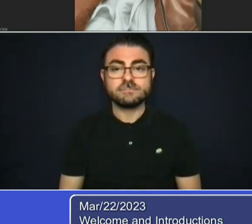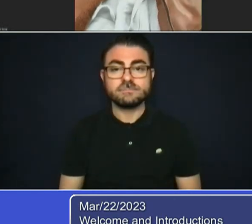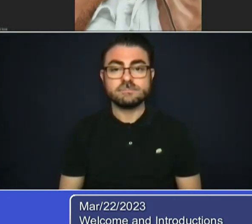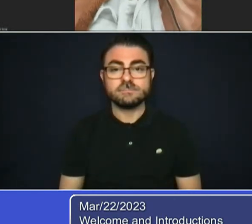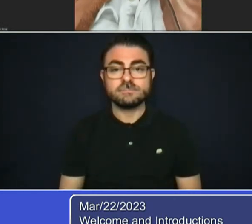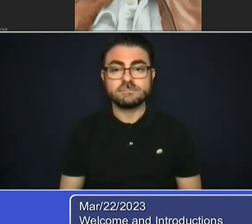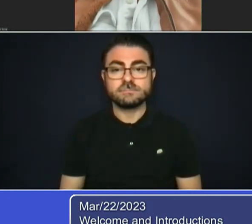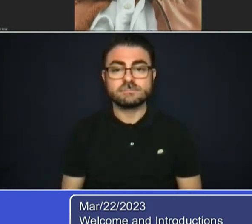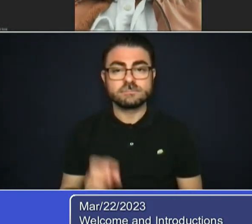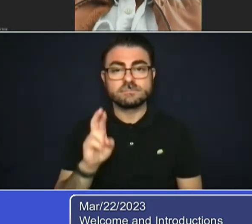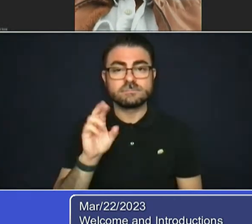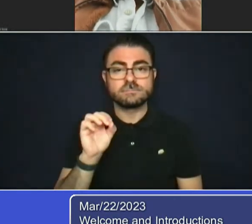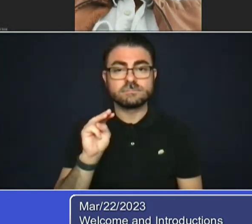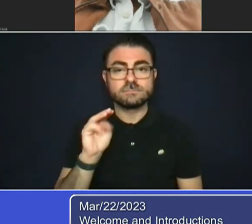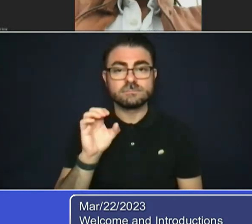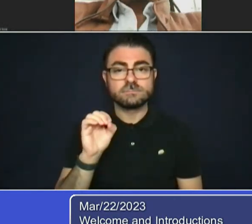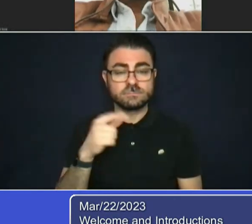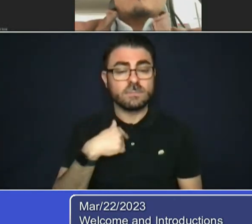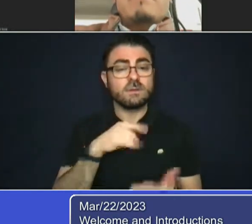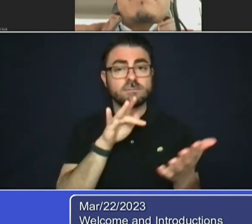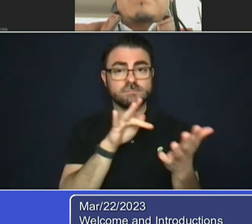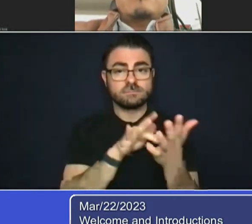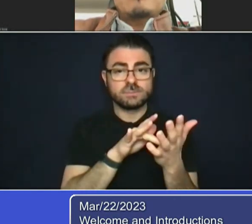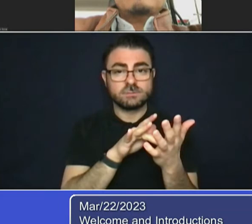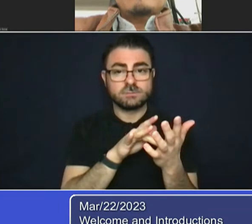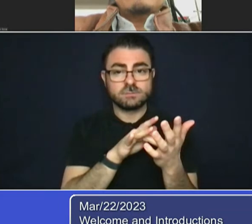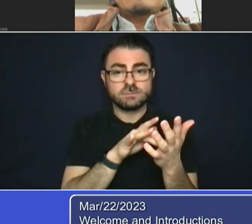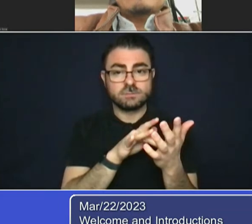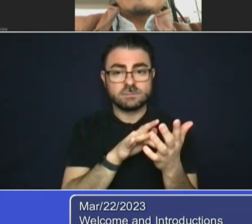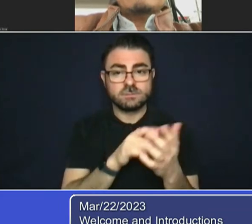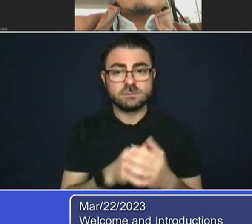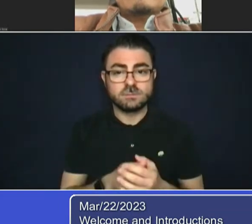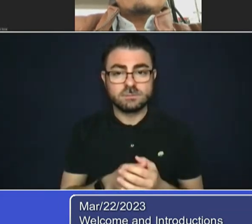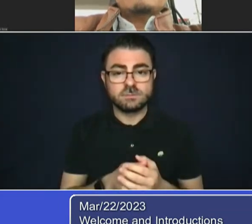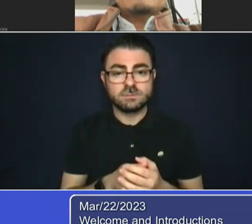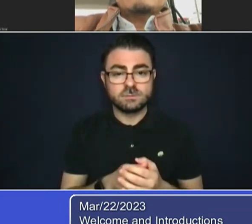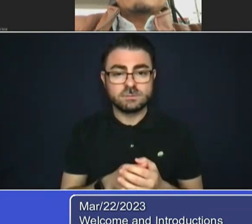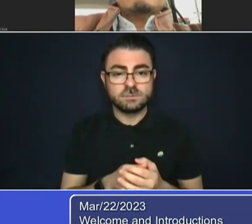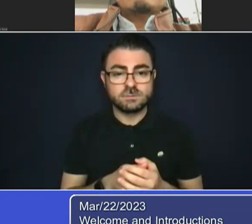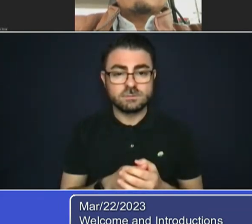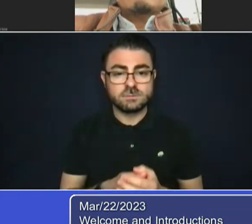ONE OF THE OTHER ROOMS WE'RE GOING TO COORDINATE.